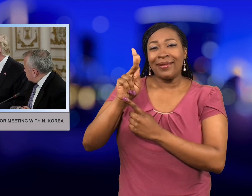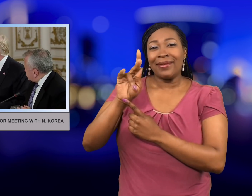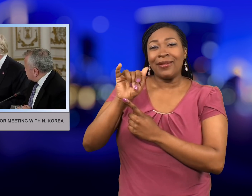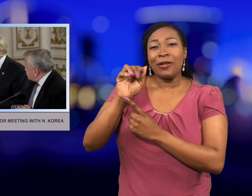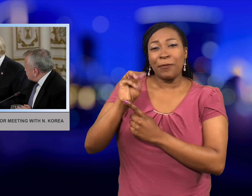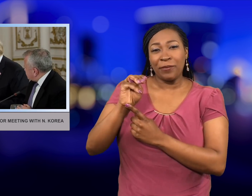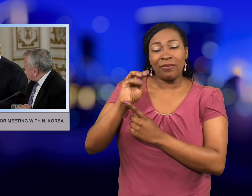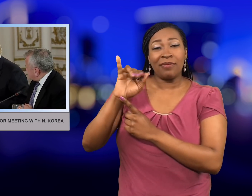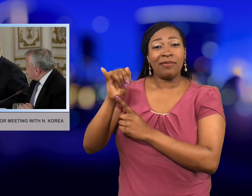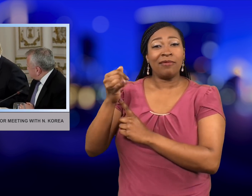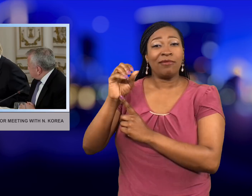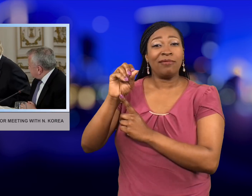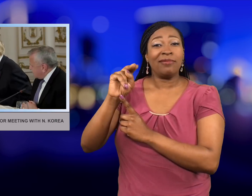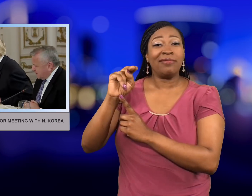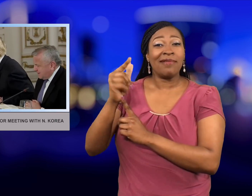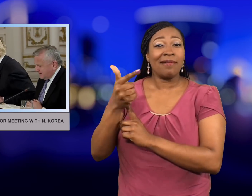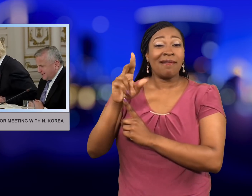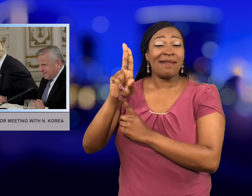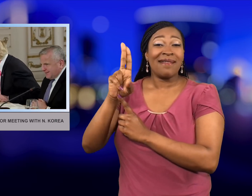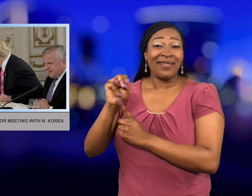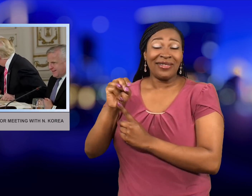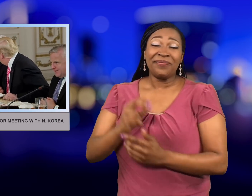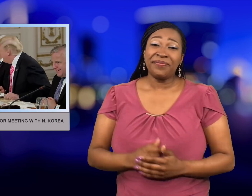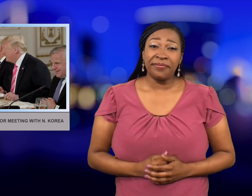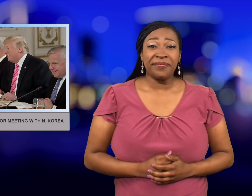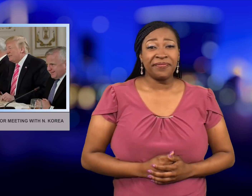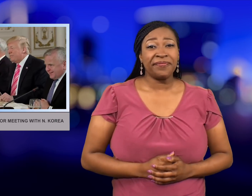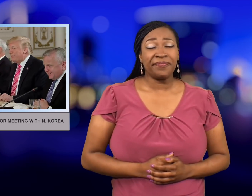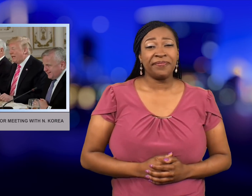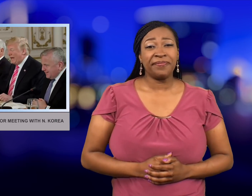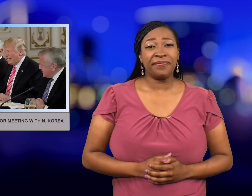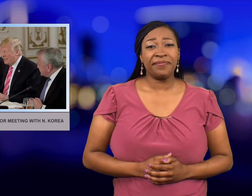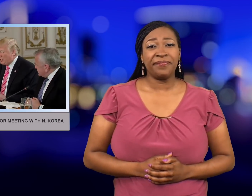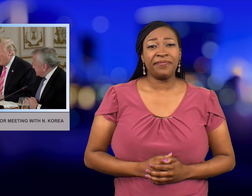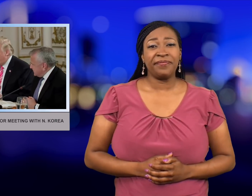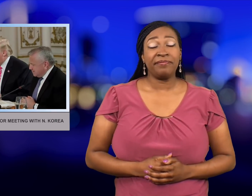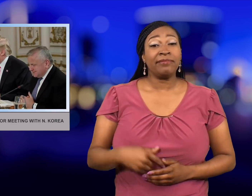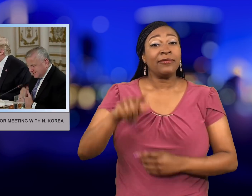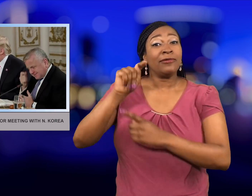Kim Jong-Un.